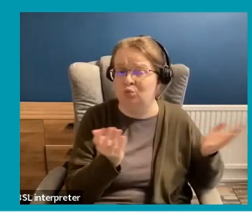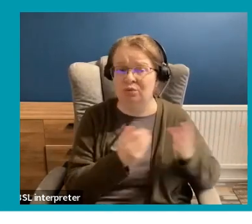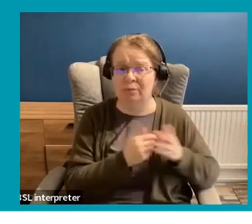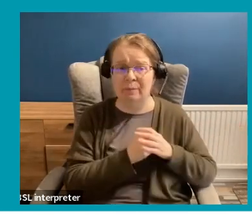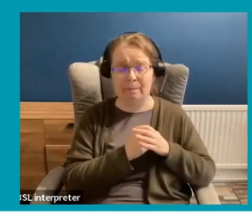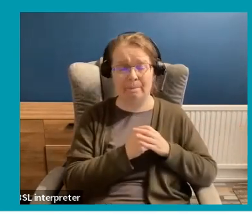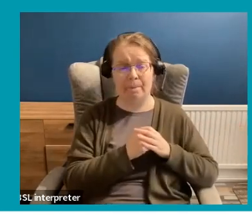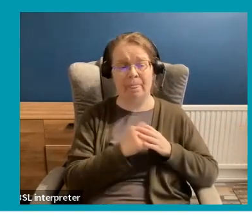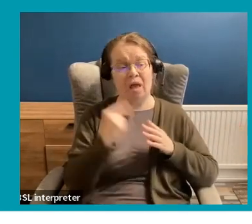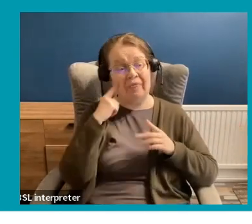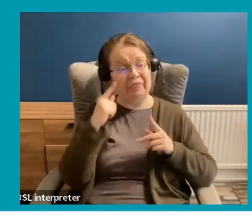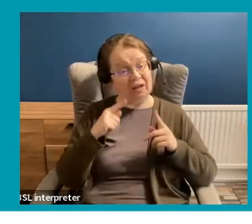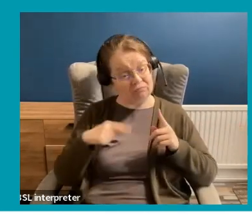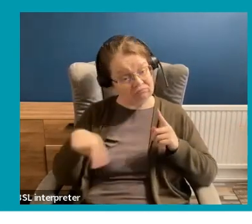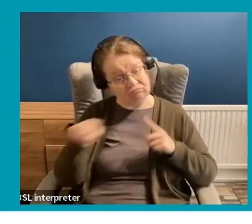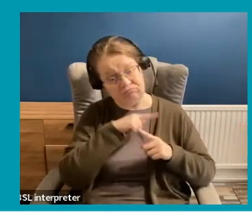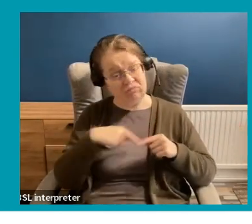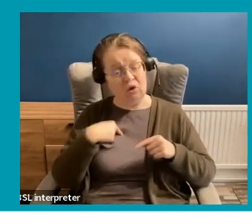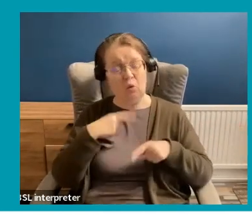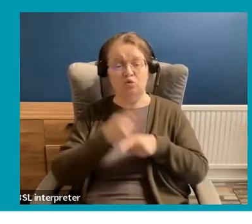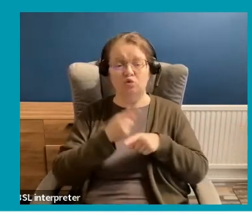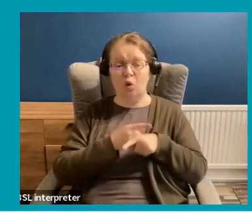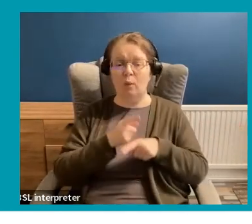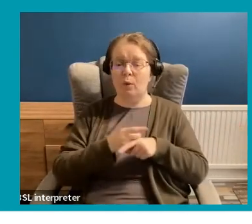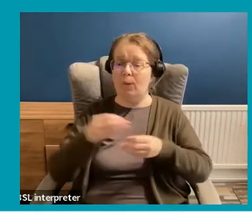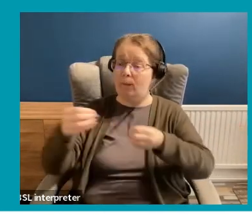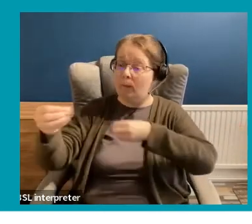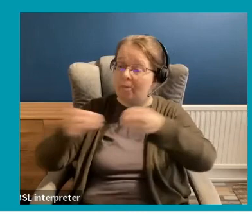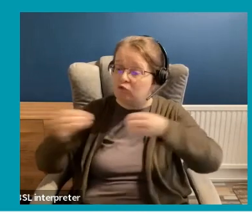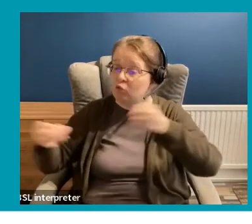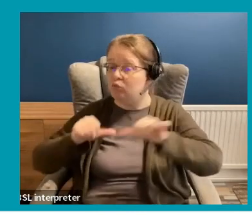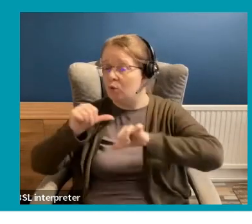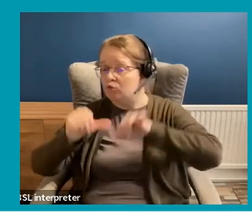I think all of the things when we talk about recruitment processes and employment